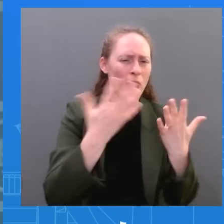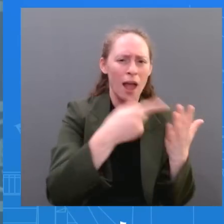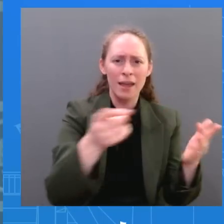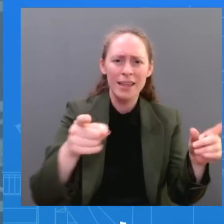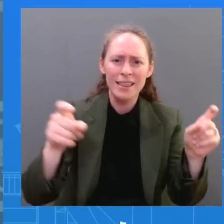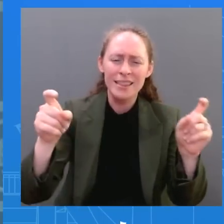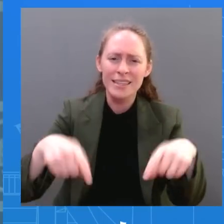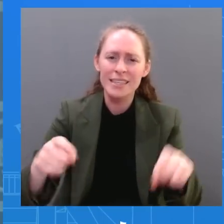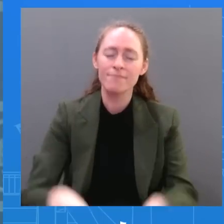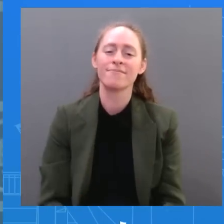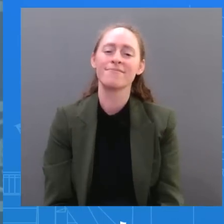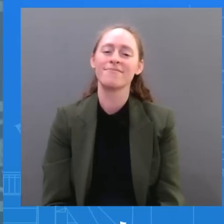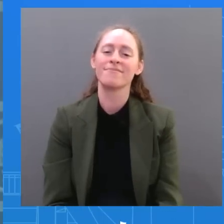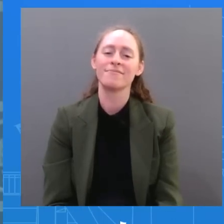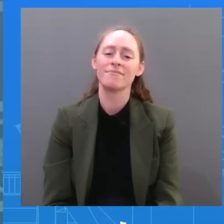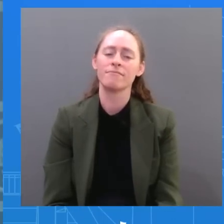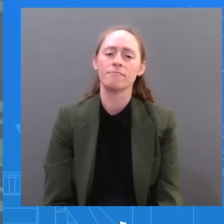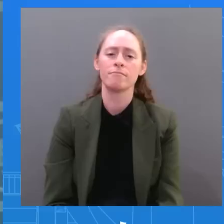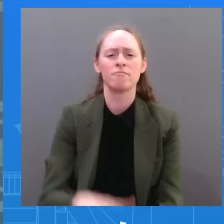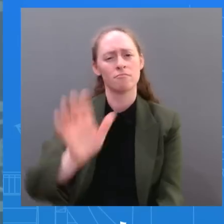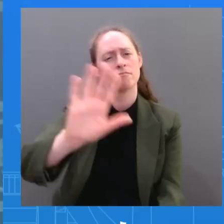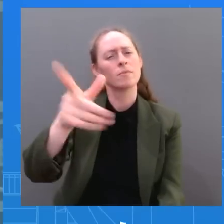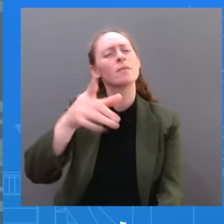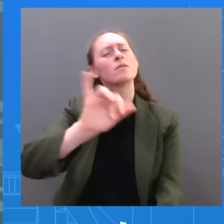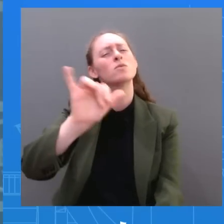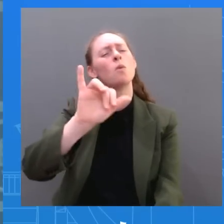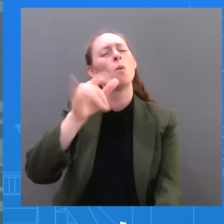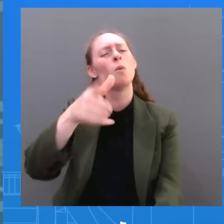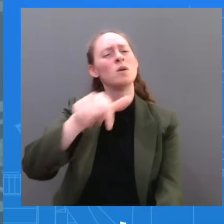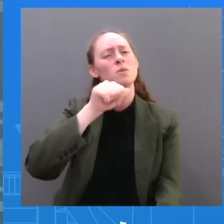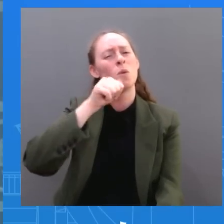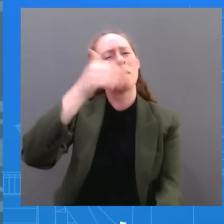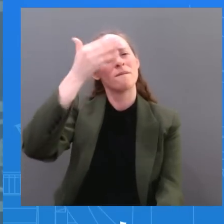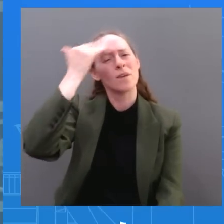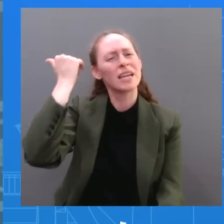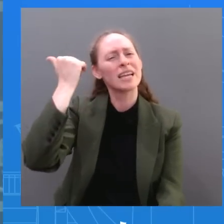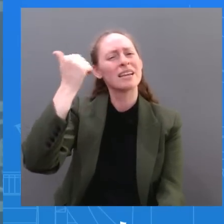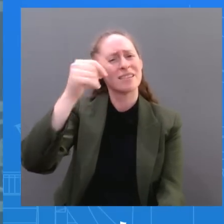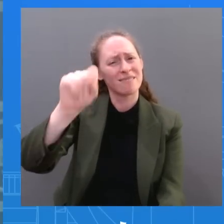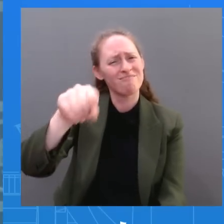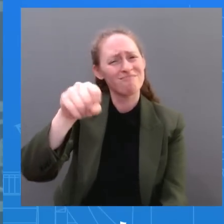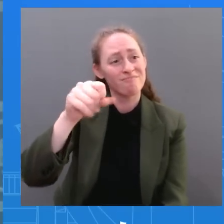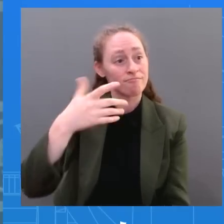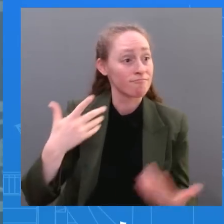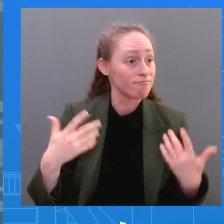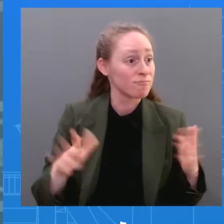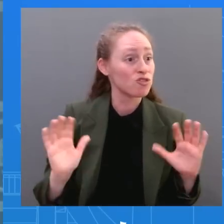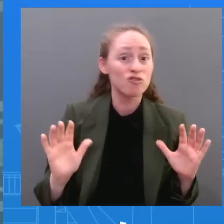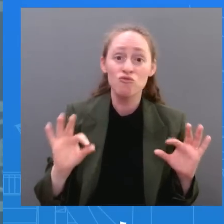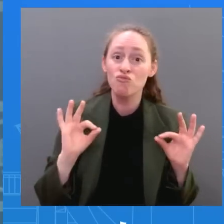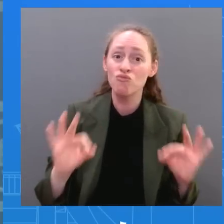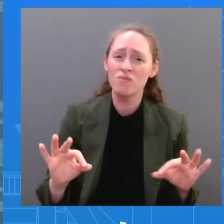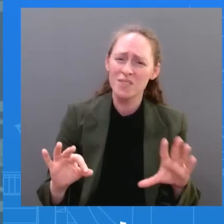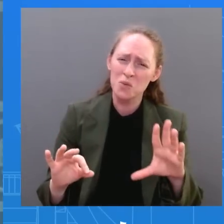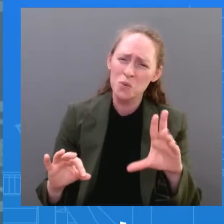I mean, let's not forget: While, again, there's more work to be done, there was a bipartisan gun reform piece of legislation